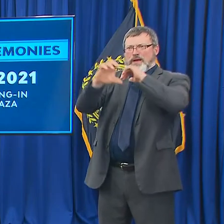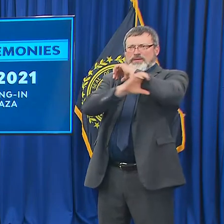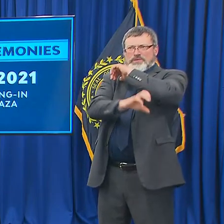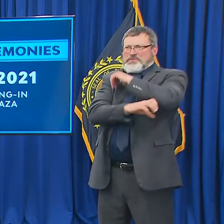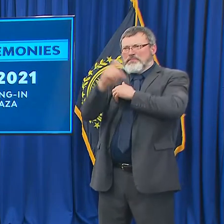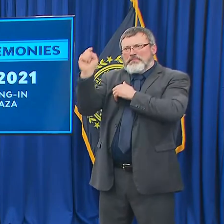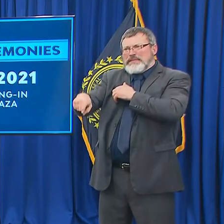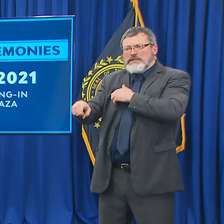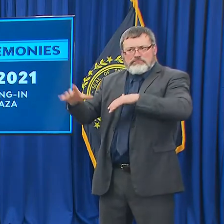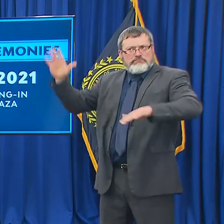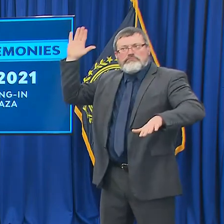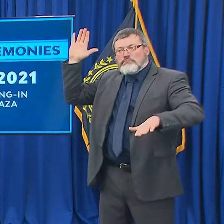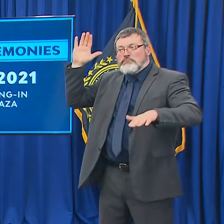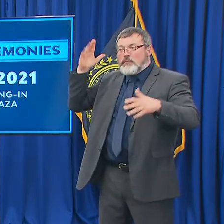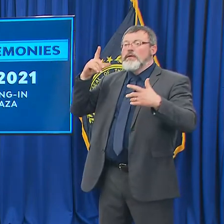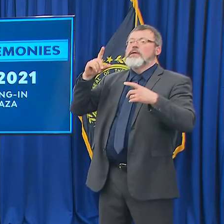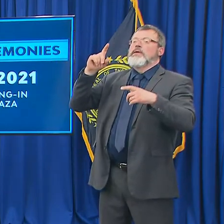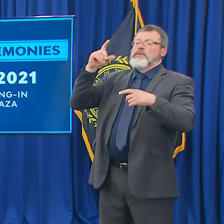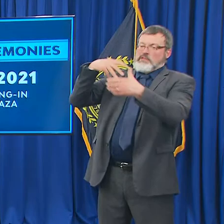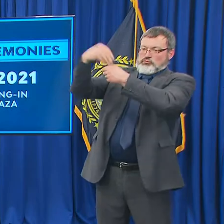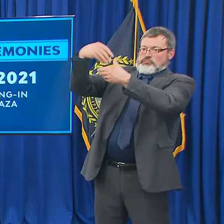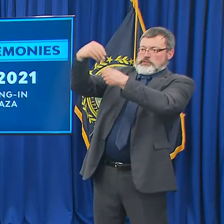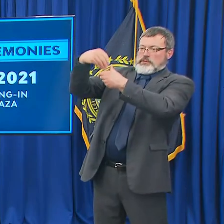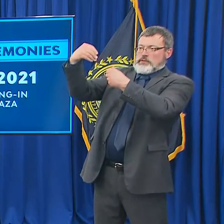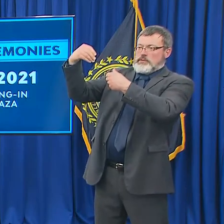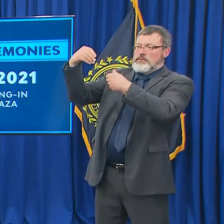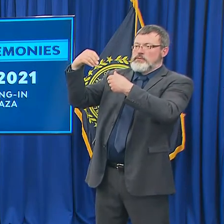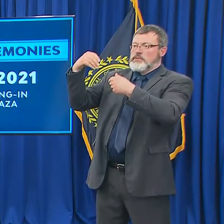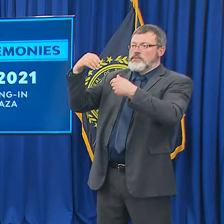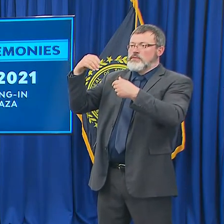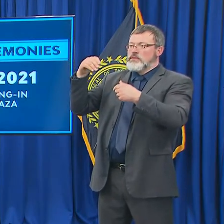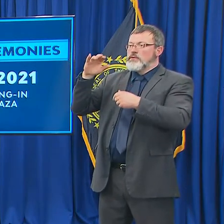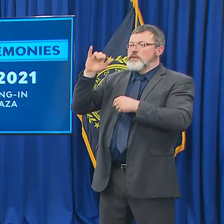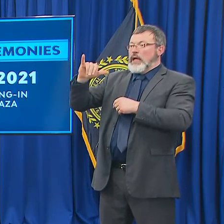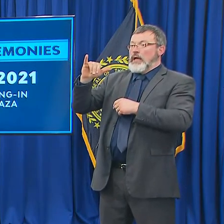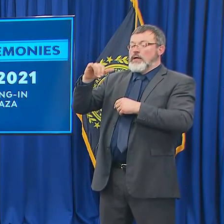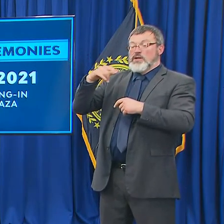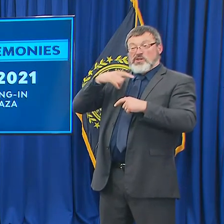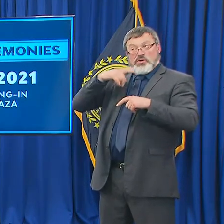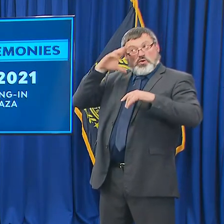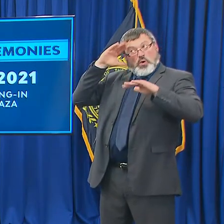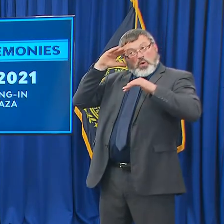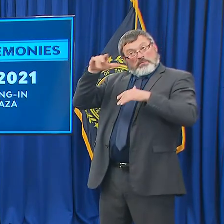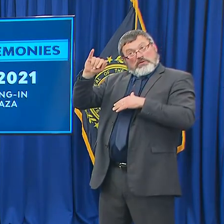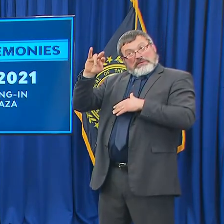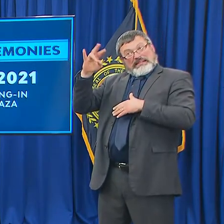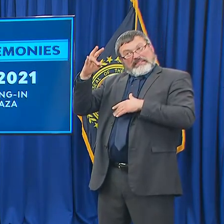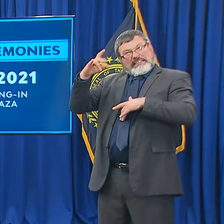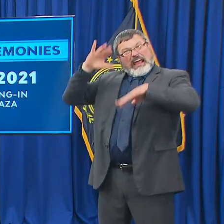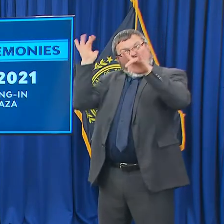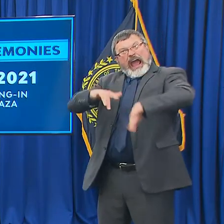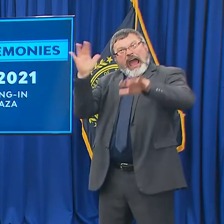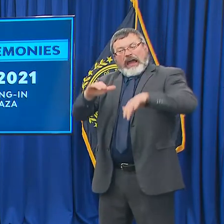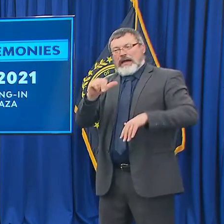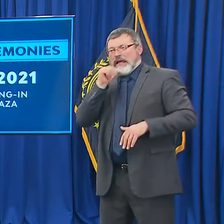we'll be encouraging sponsorships and giving so we can host a series of free family outdoor events hopefully